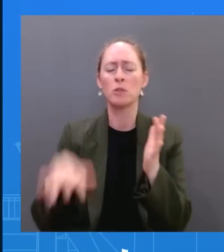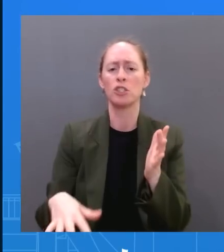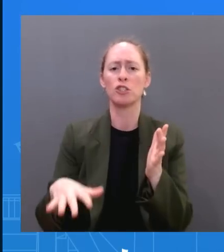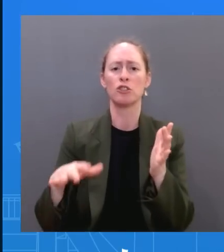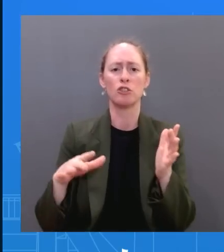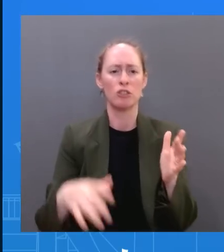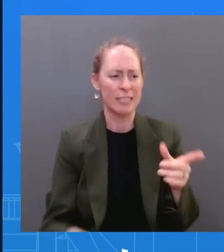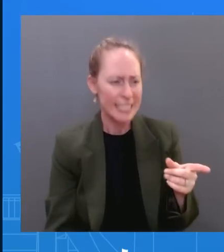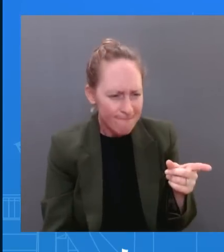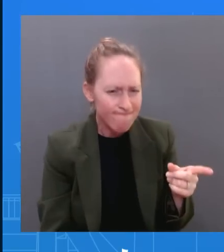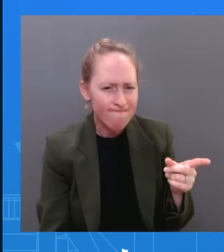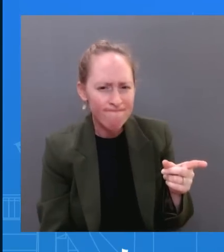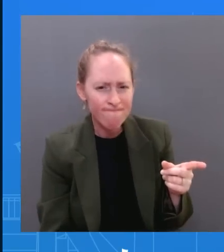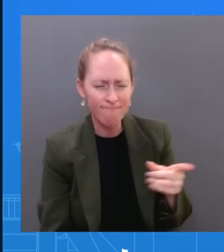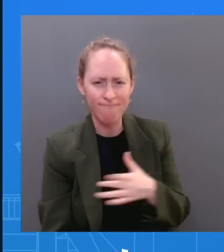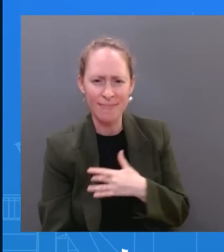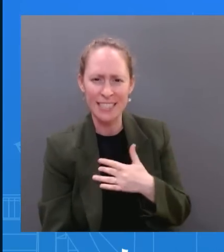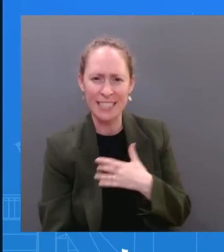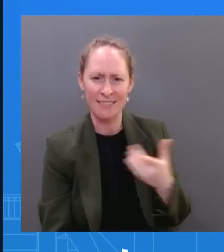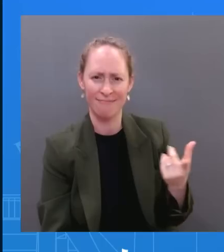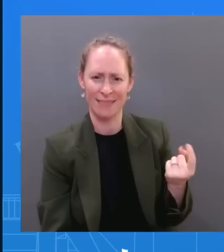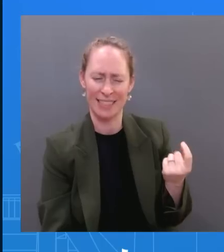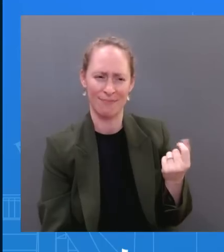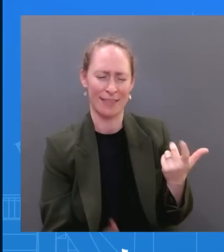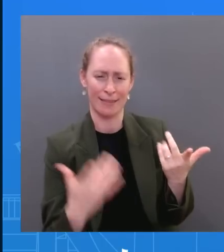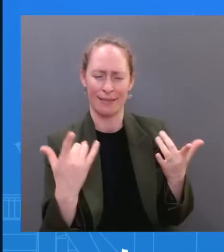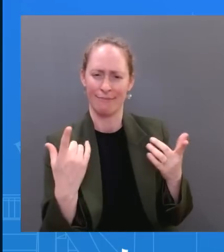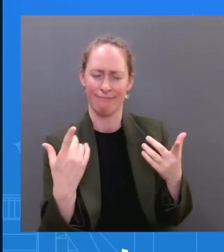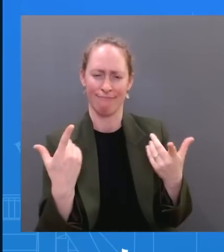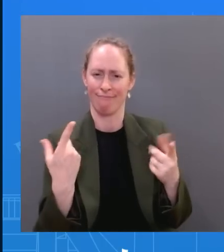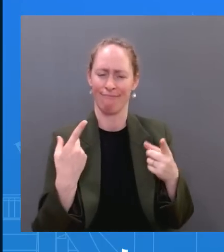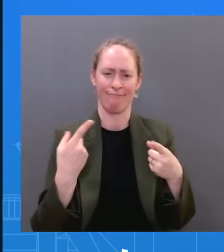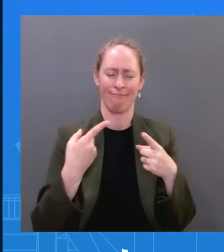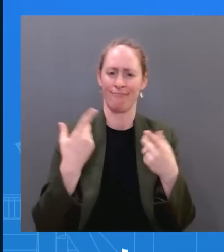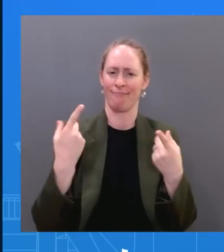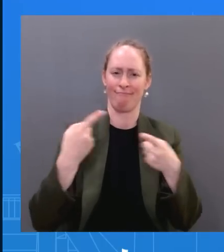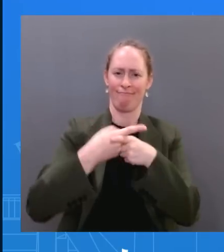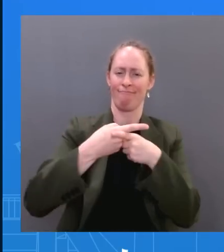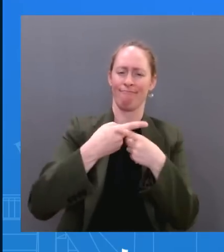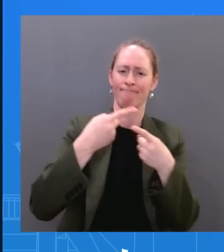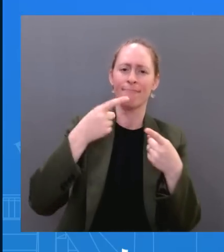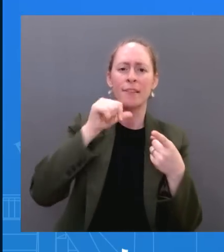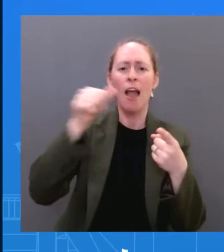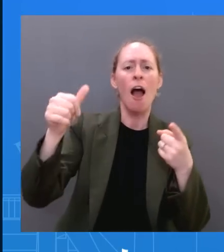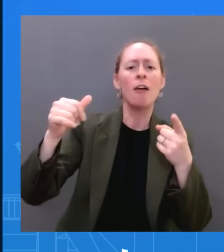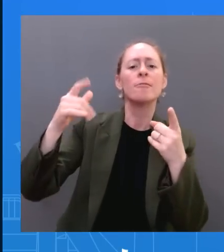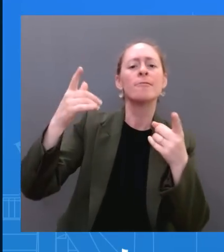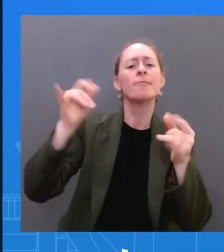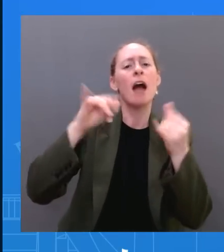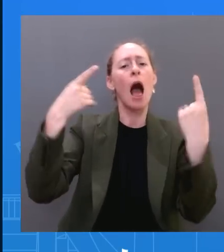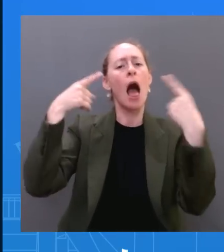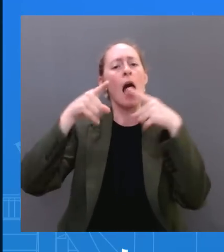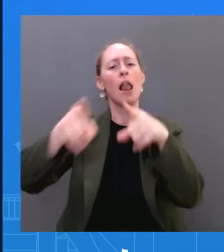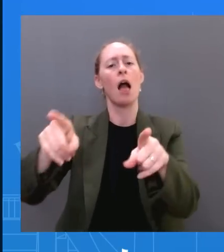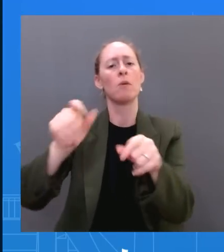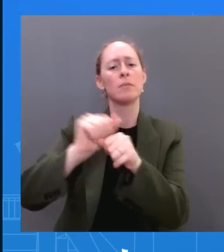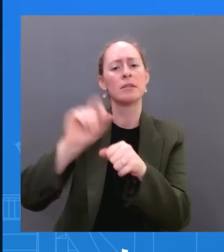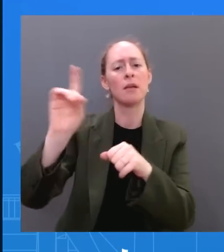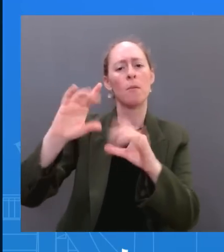What happened almost two weeks ago now was an unprecedented attack -- right? on women's right.